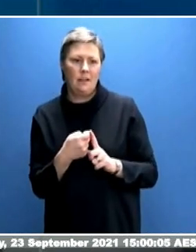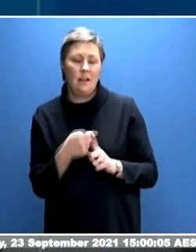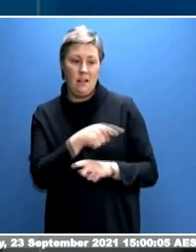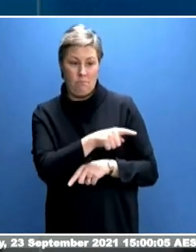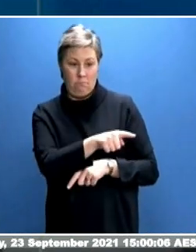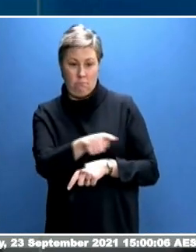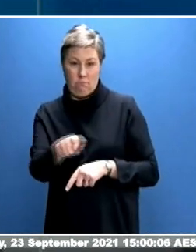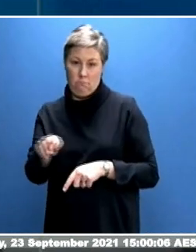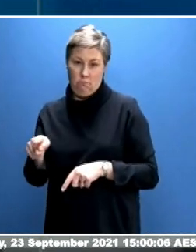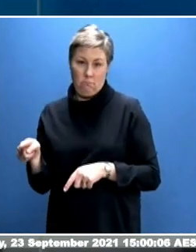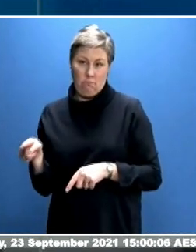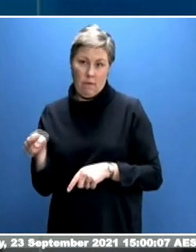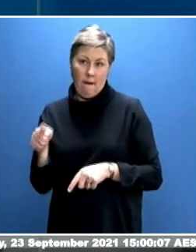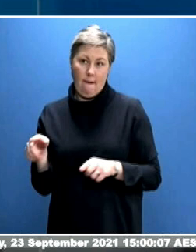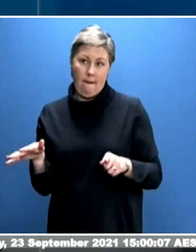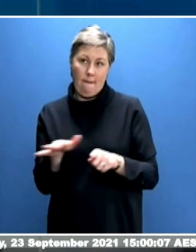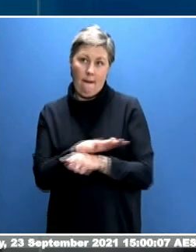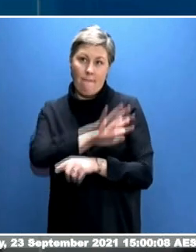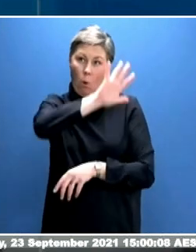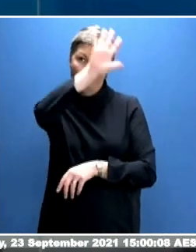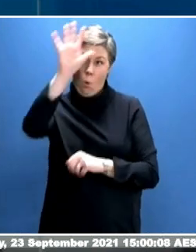all of the communities in the Territory.